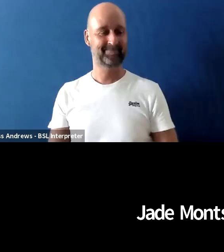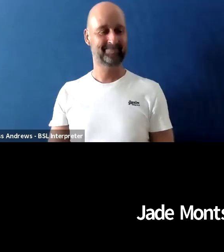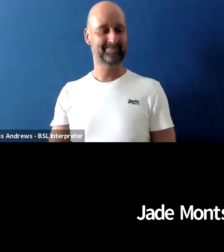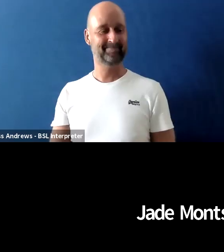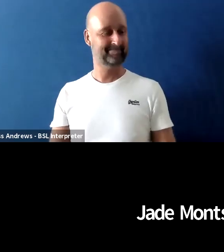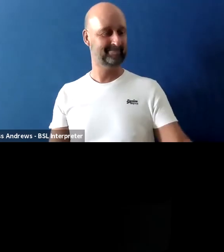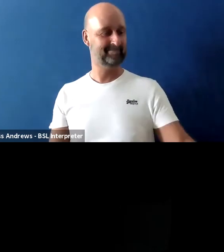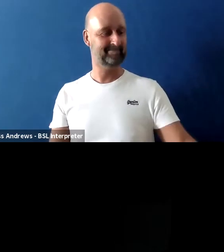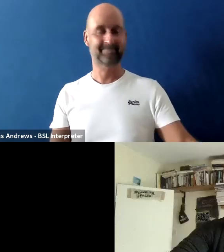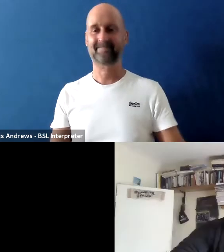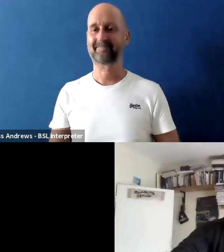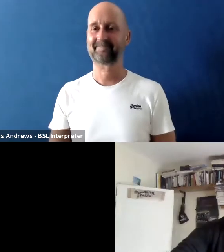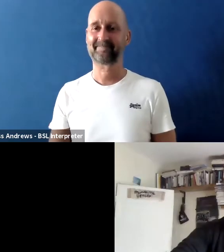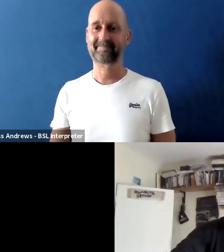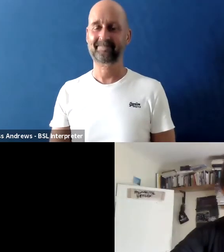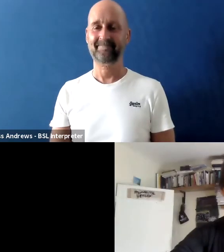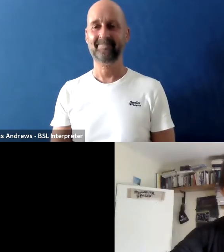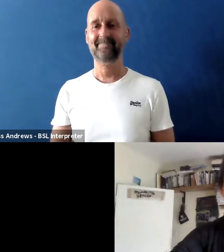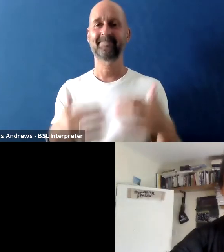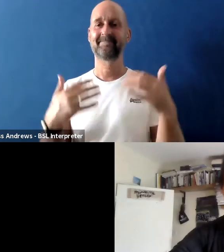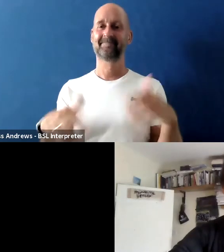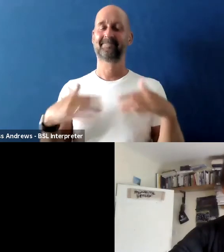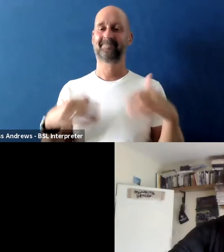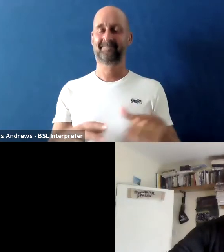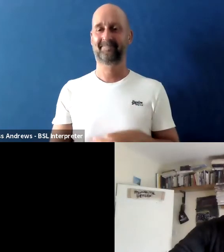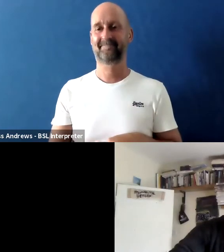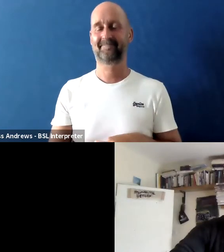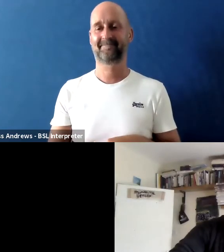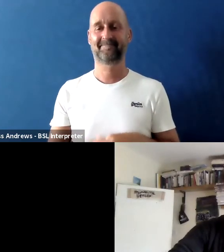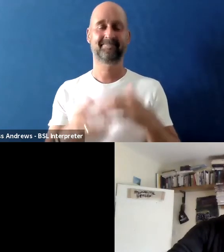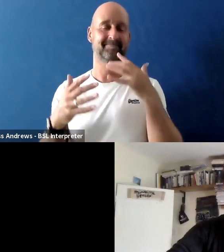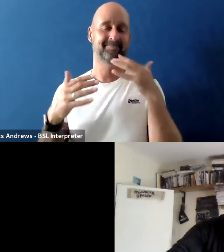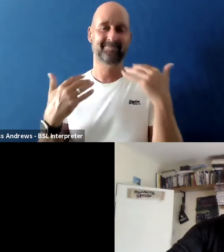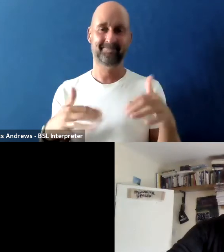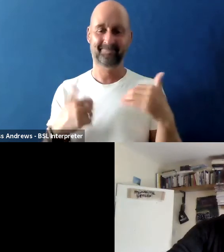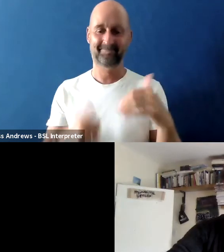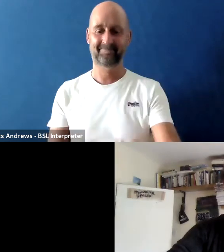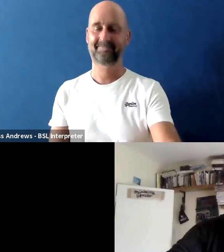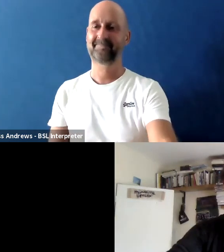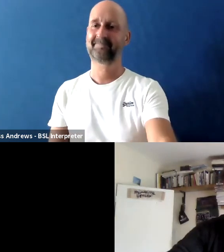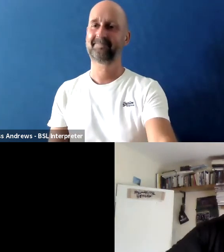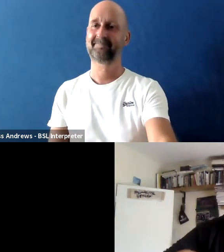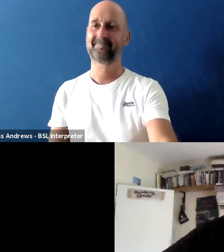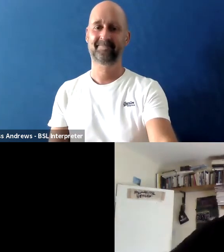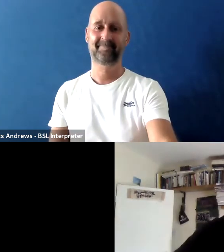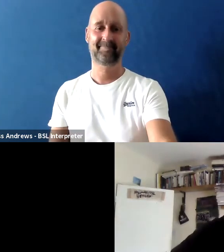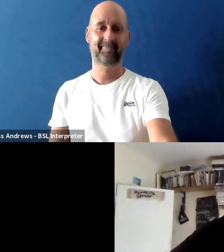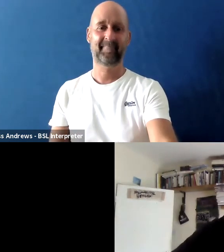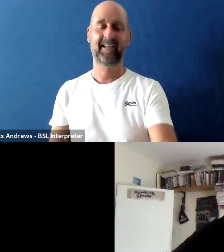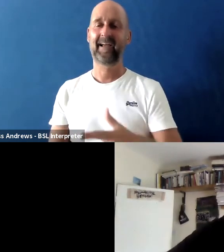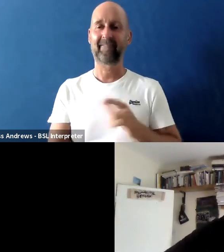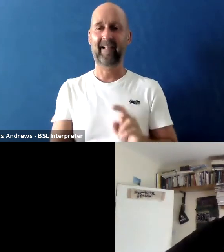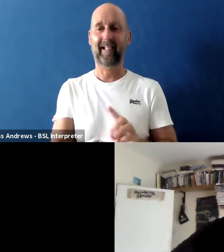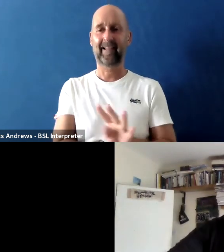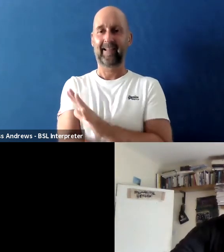Wow, absolutely, absolutely incredible. I've got this sense of kind of shivers and feeling Louise,